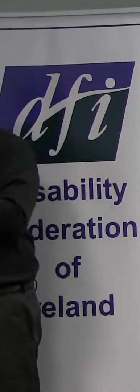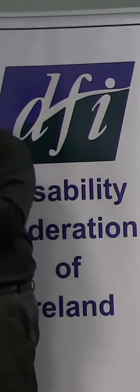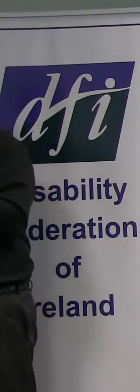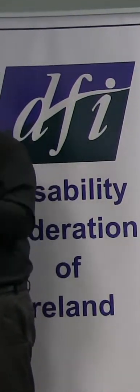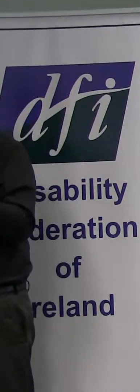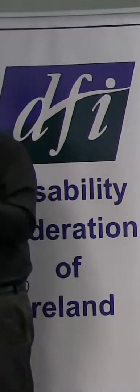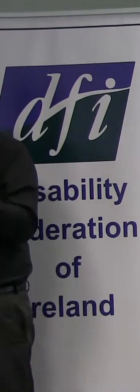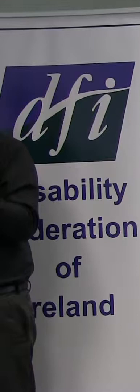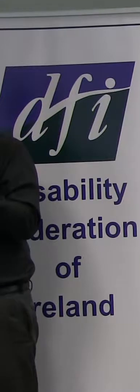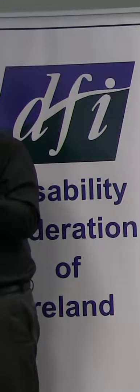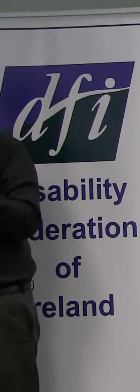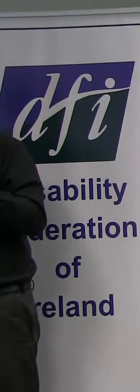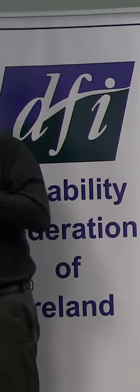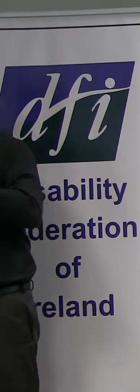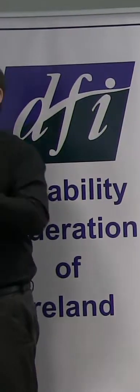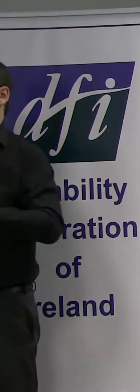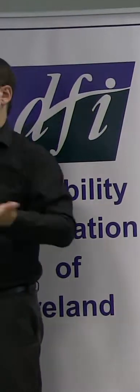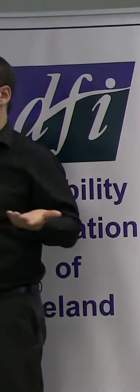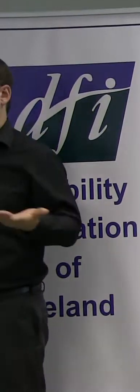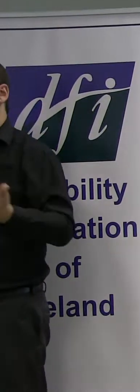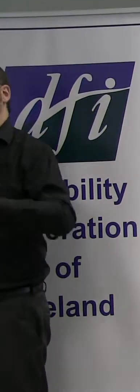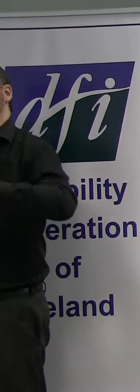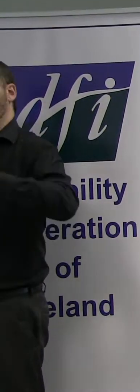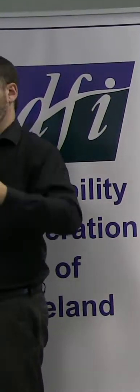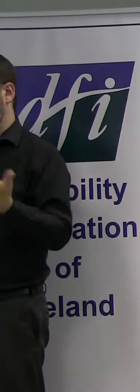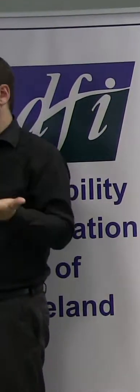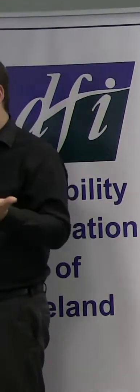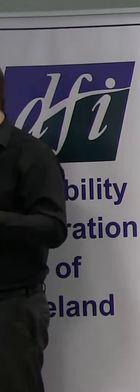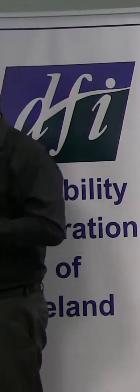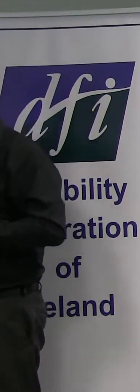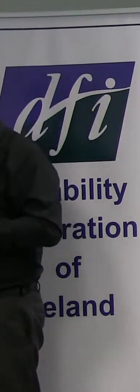I am going to support these people, I am going to join this and are they made which is